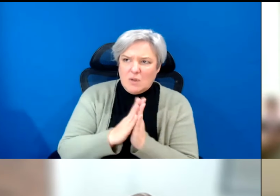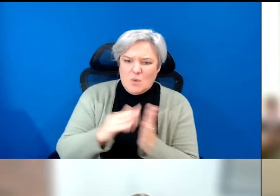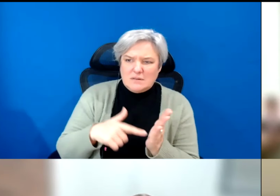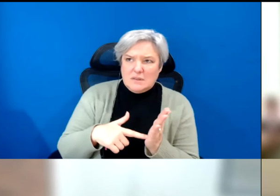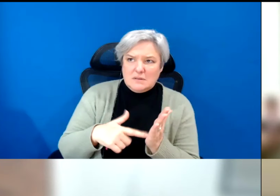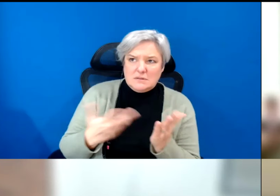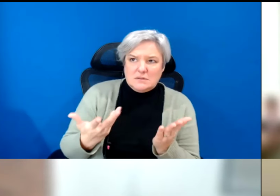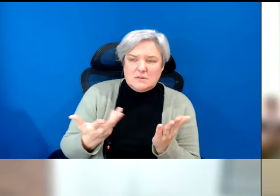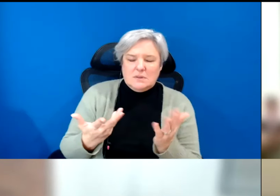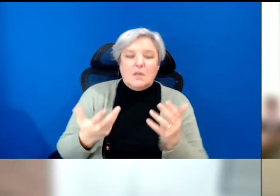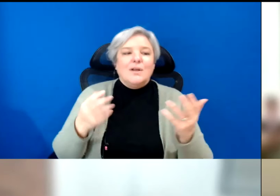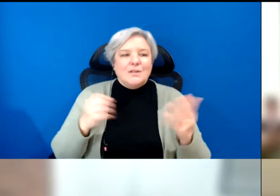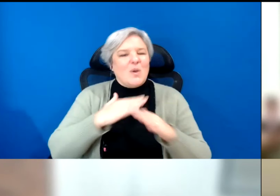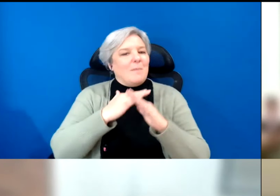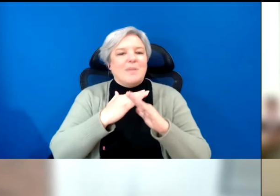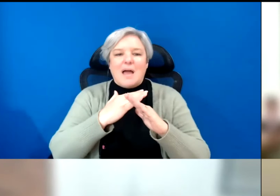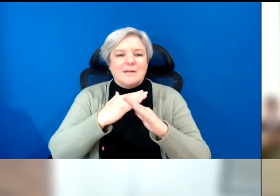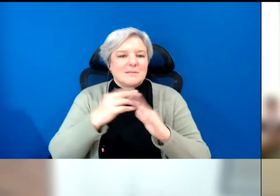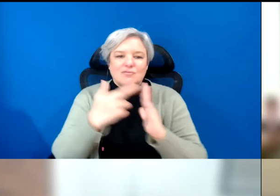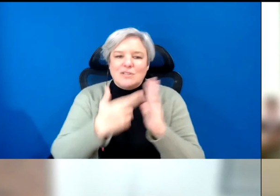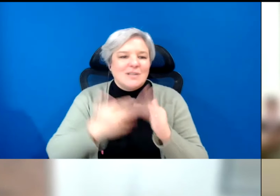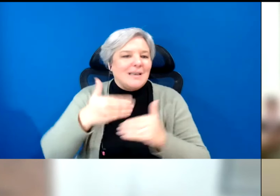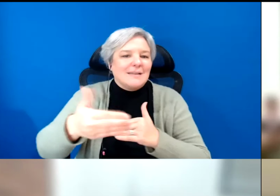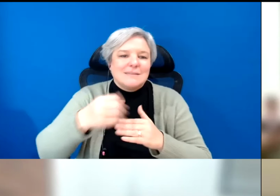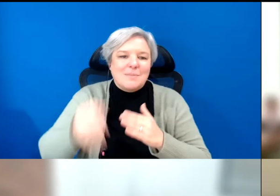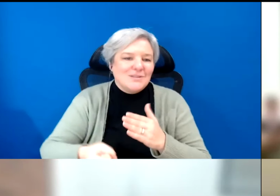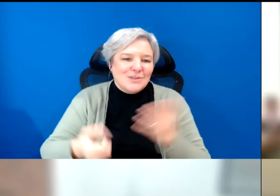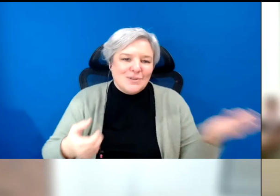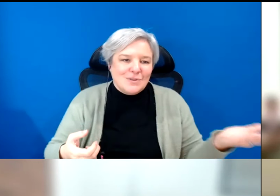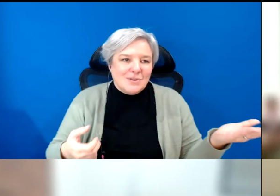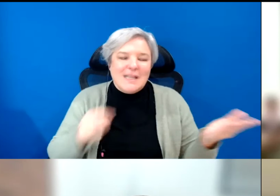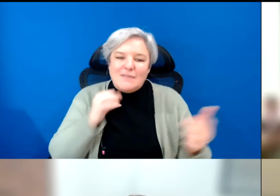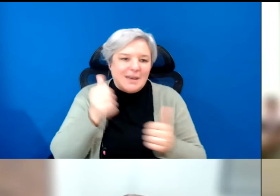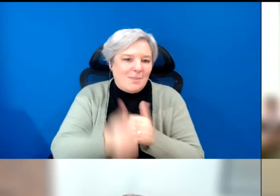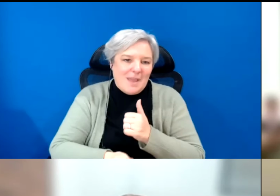And then it blocks them from registering going forward, being that if they didn't pass the class the semester before.